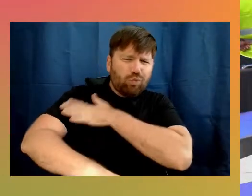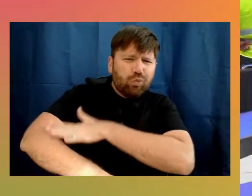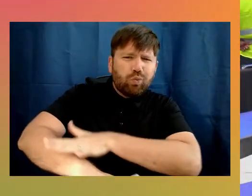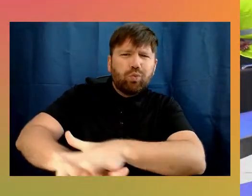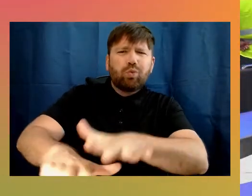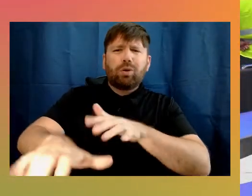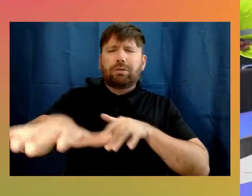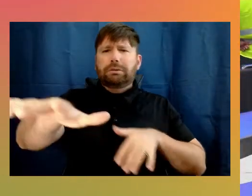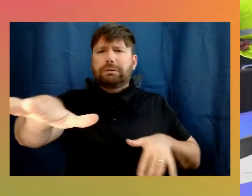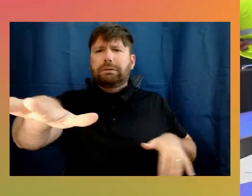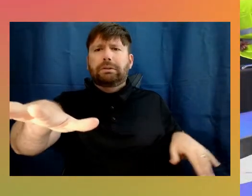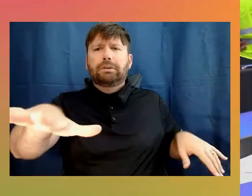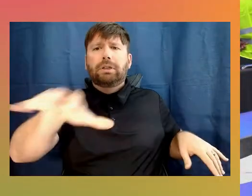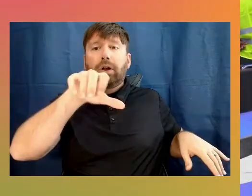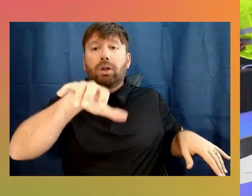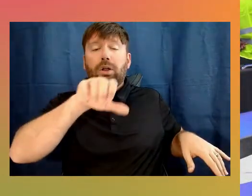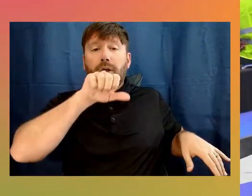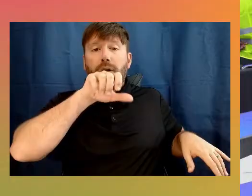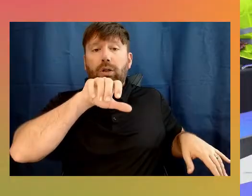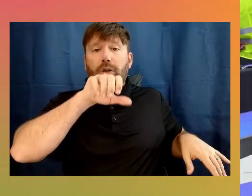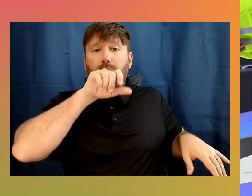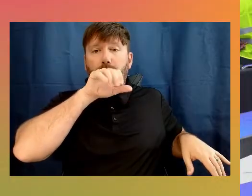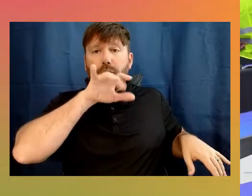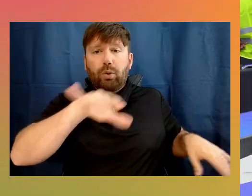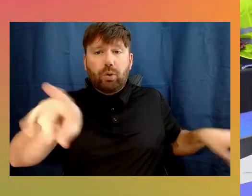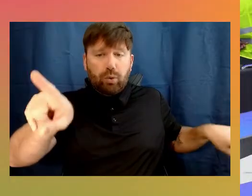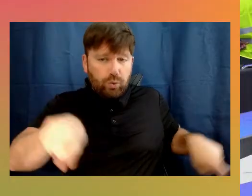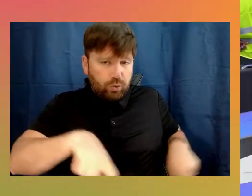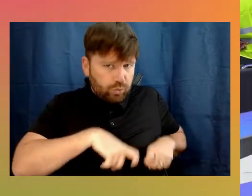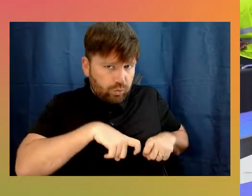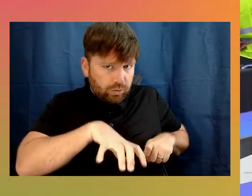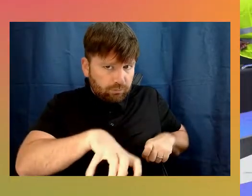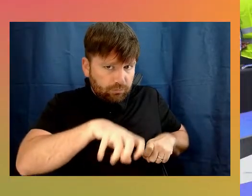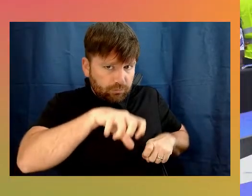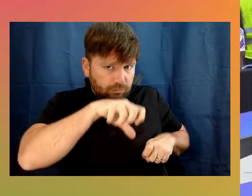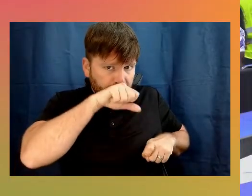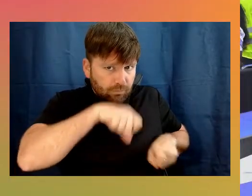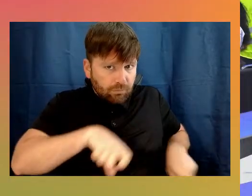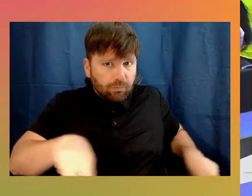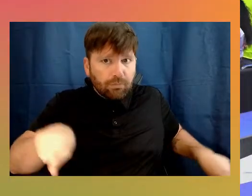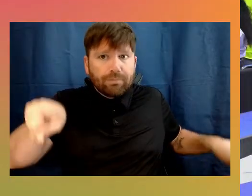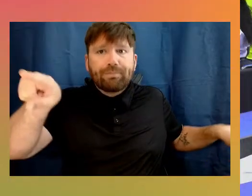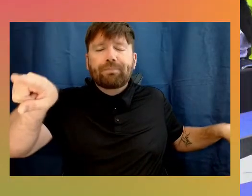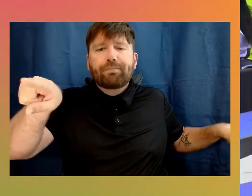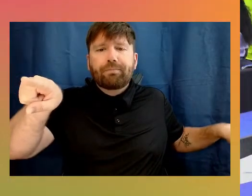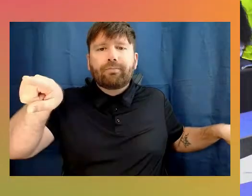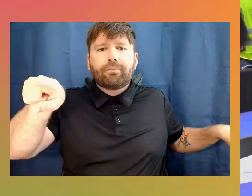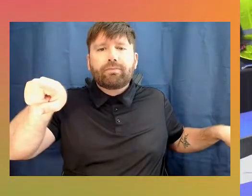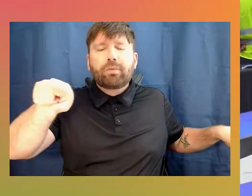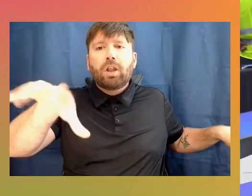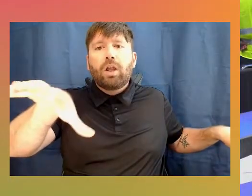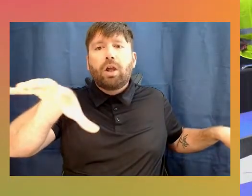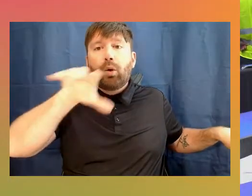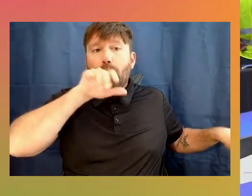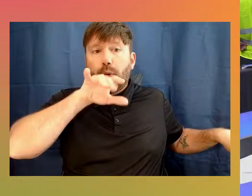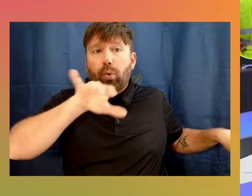FINGERS SPREAD WIDE. A LOT OF ENERGY.